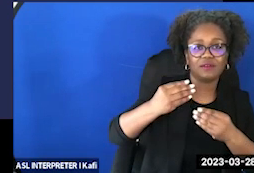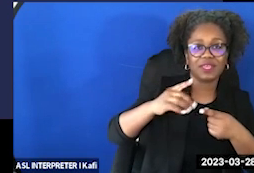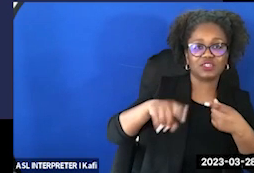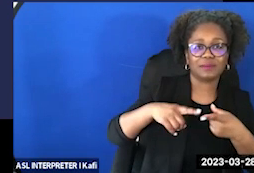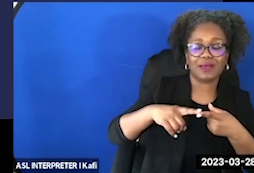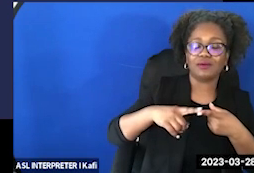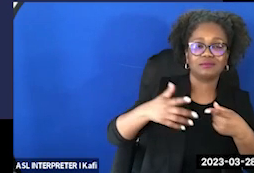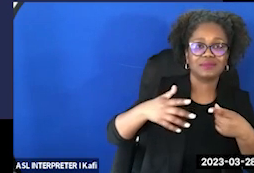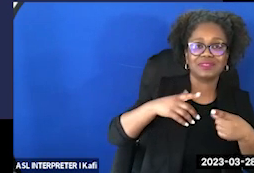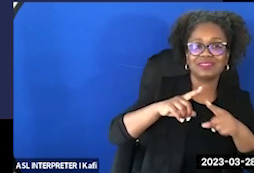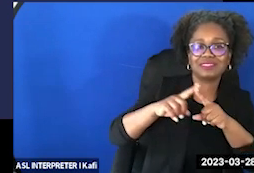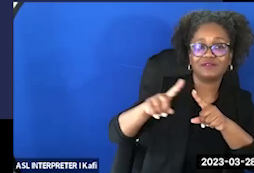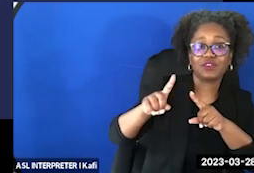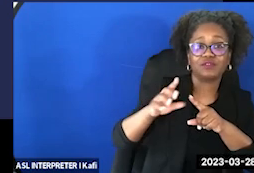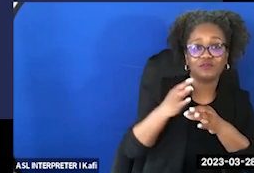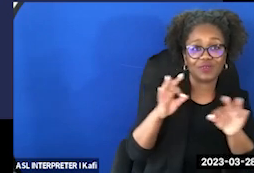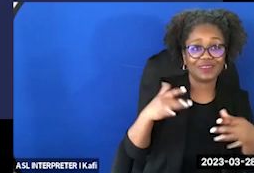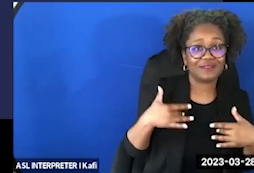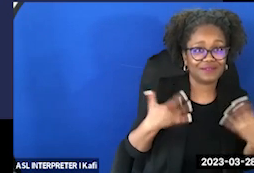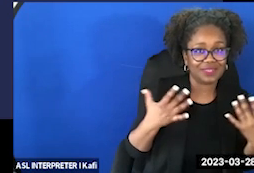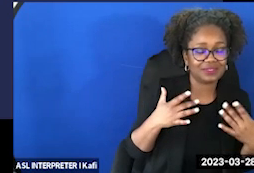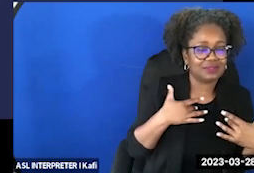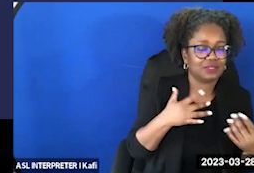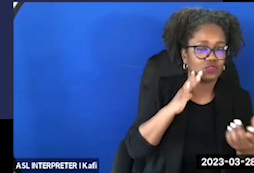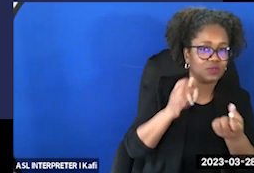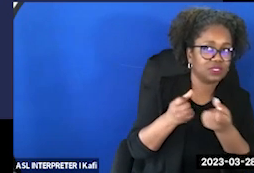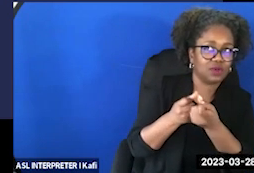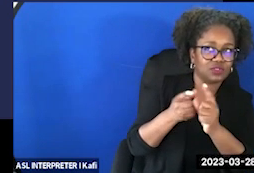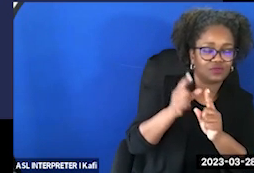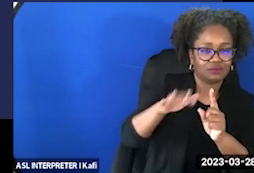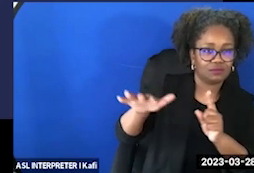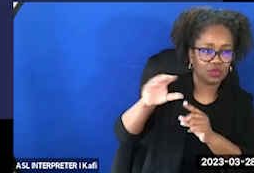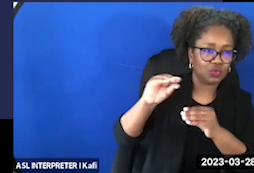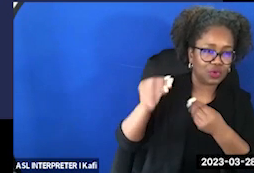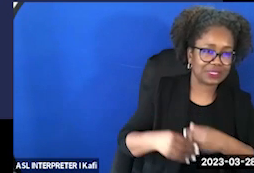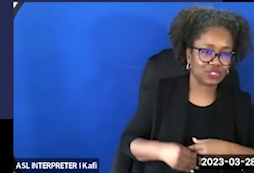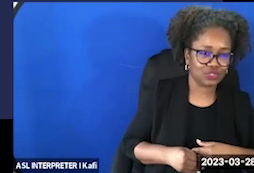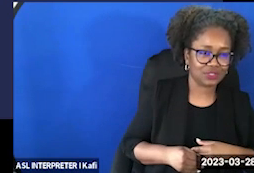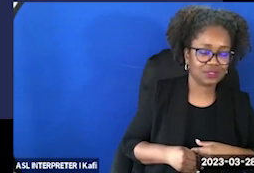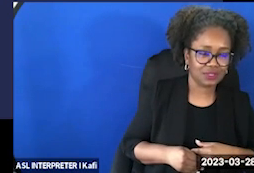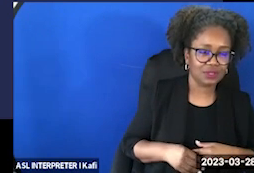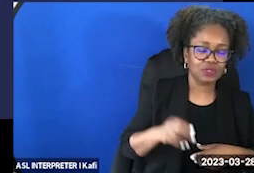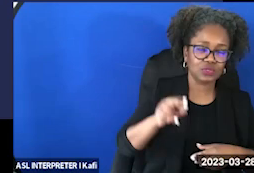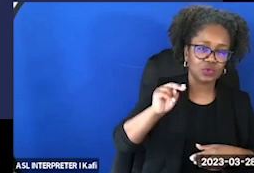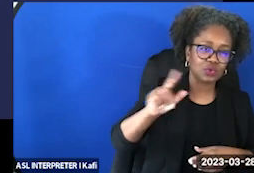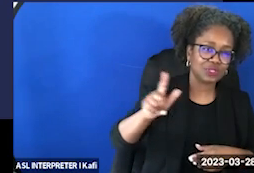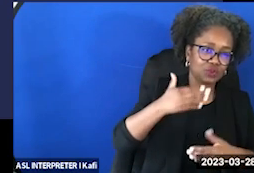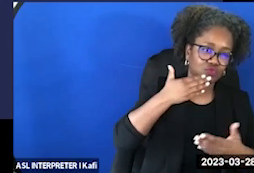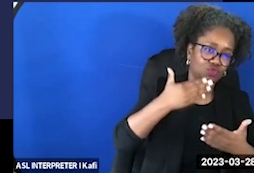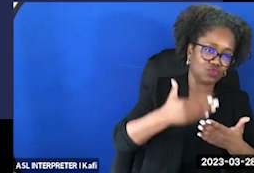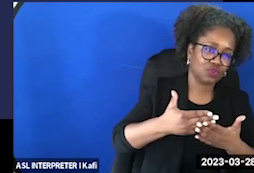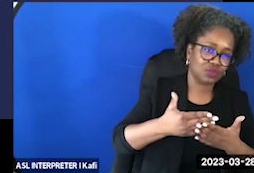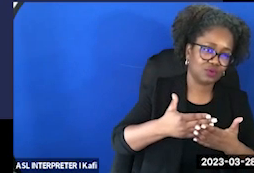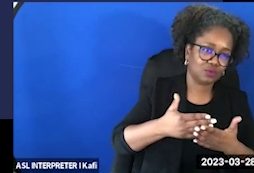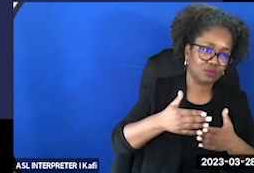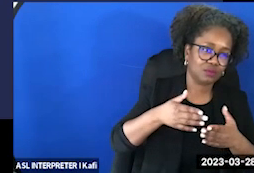Debbie Stine, Science & Technology Policy Academy: that I offer that are often that are typically sponsored by other organizations, and that is a good way to do it. You can also follow me on Twitter